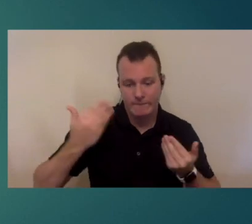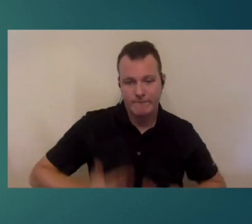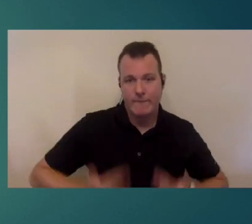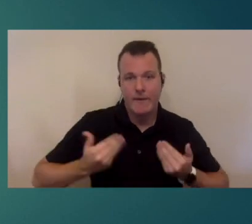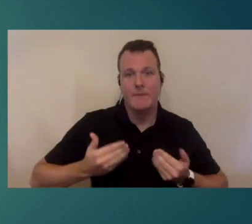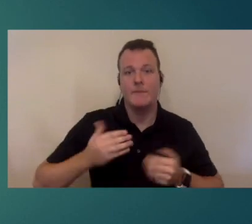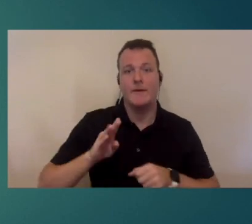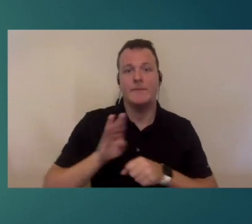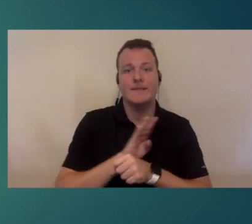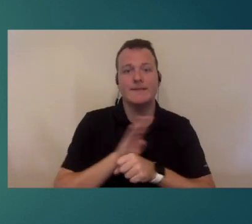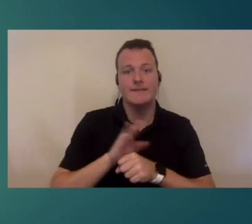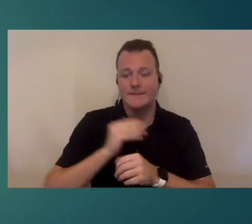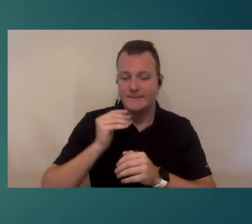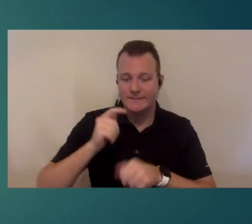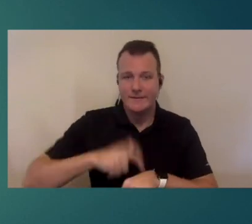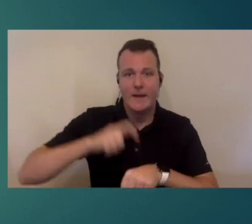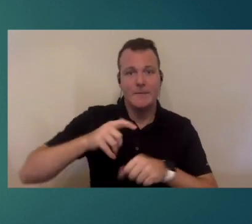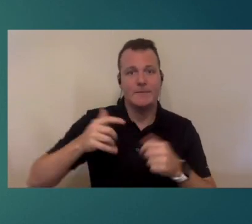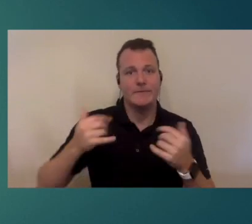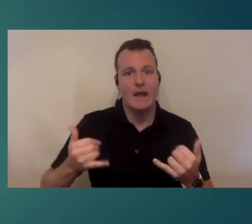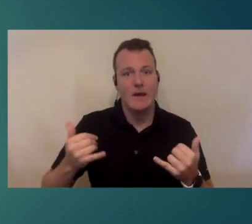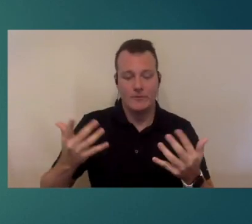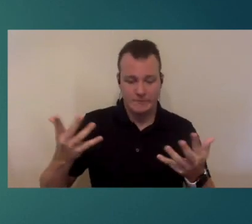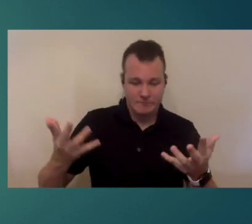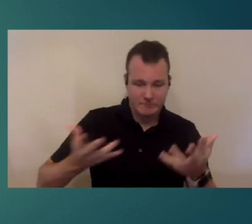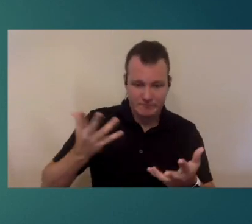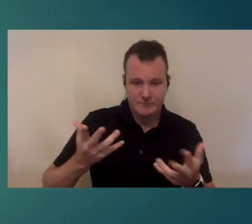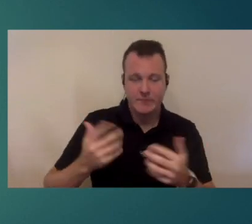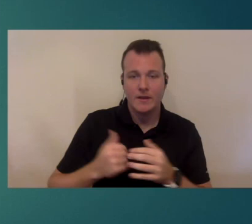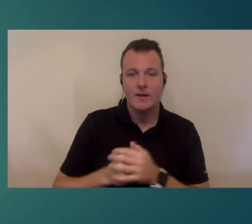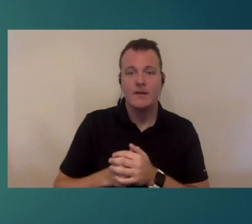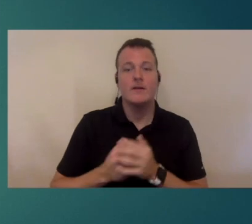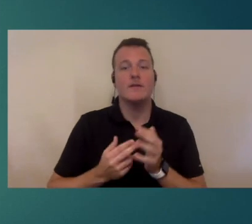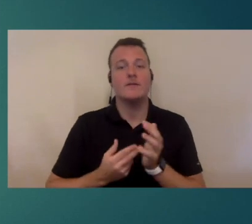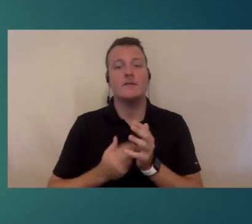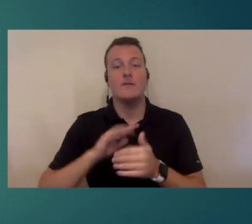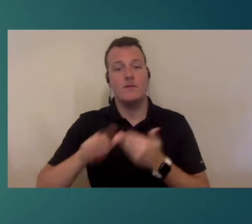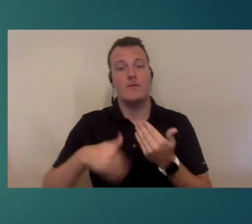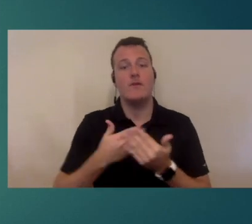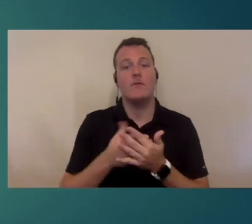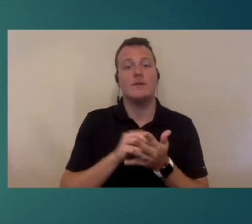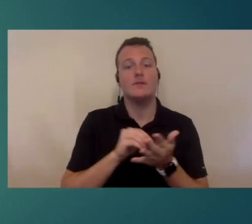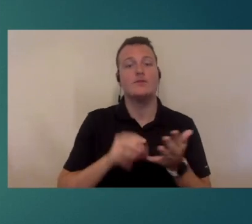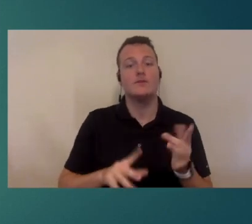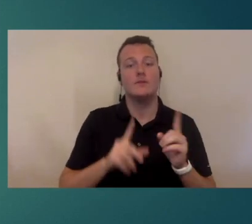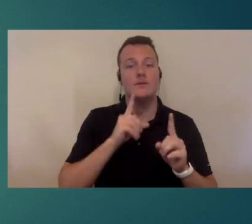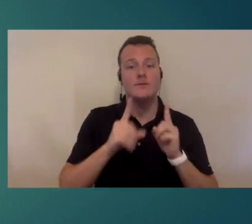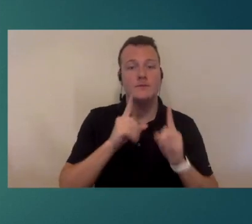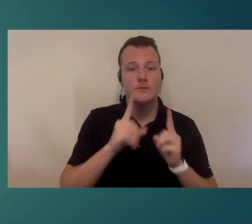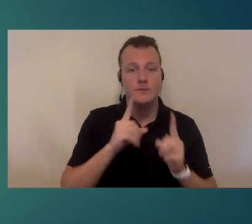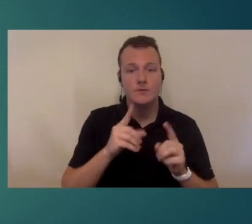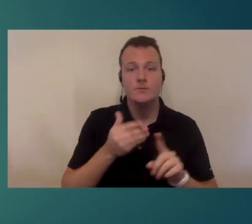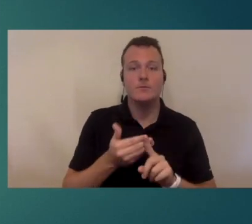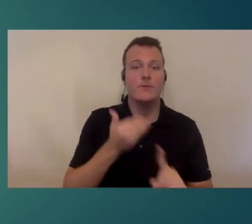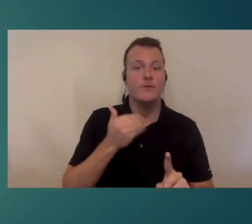and what I mean by that is, I do make all of my students interview before I am